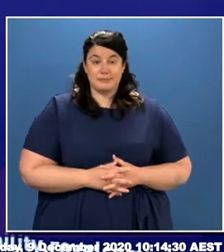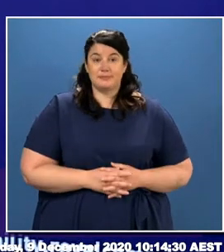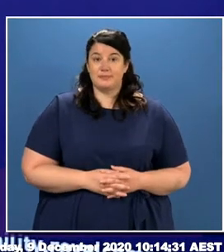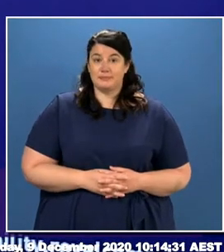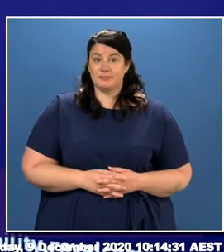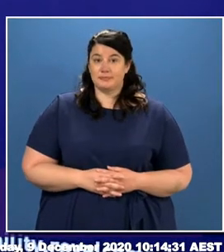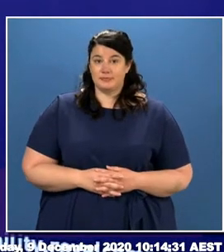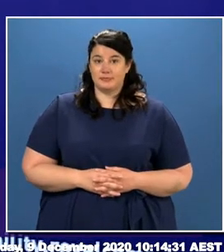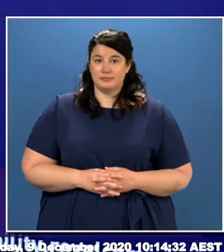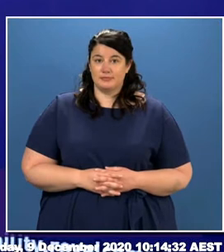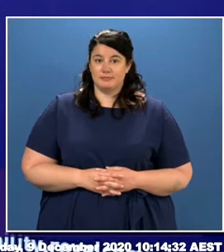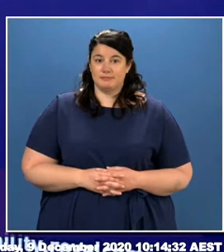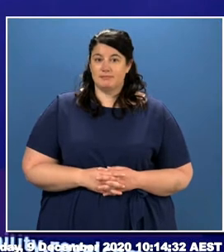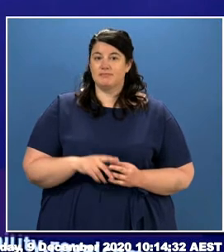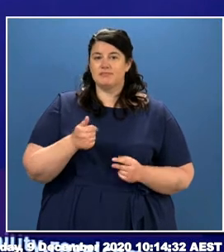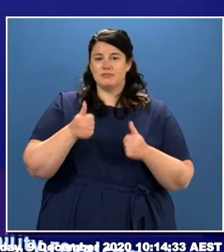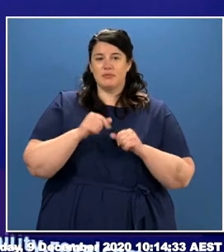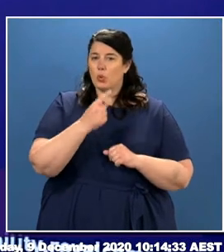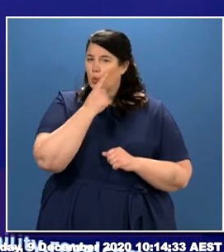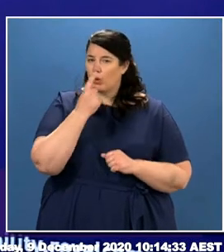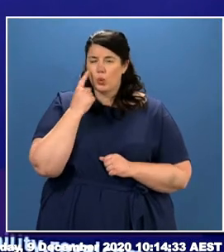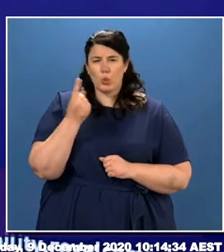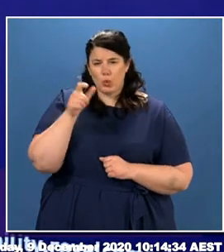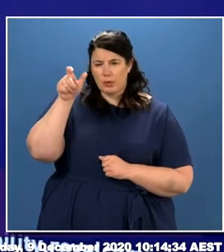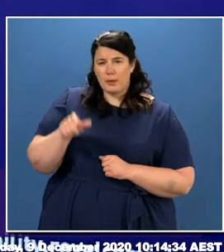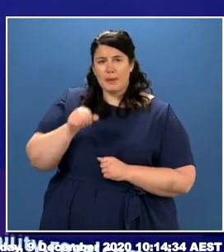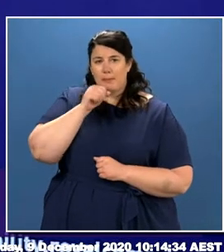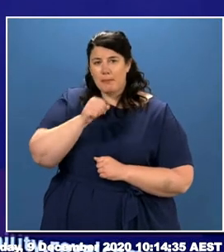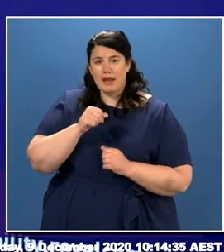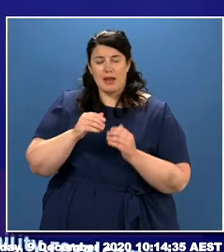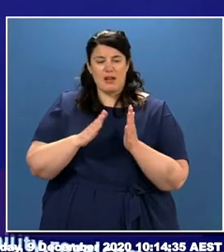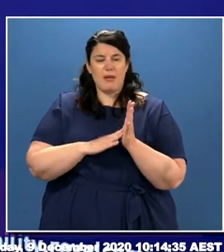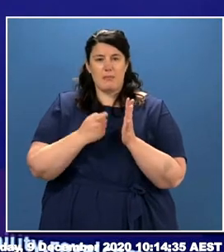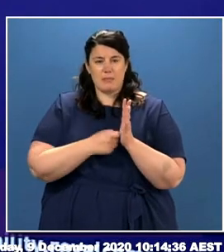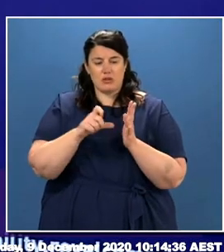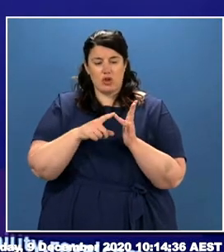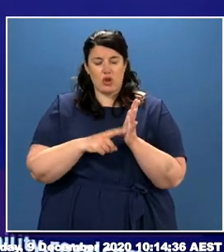The next witness is Mr Oliver Collins. He is appearing in person here in Brisbane.